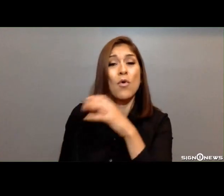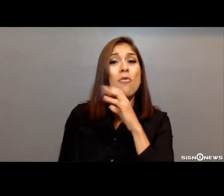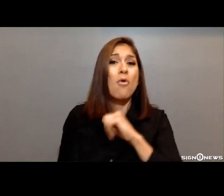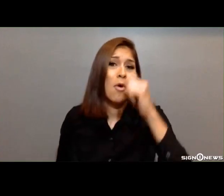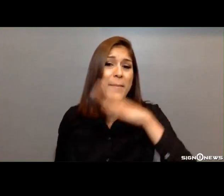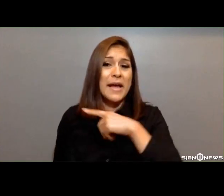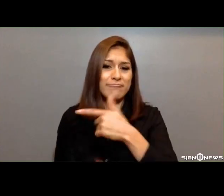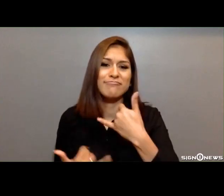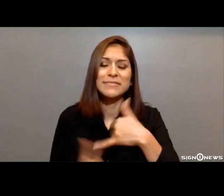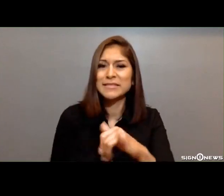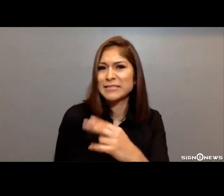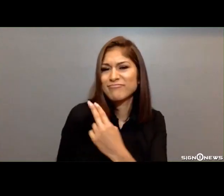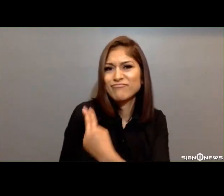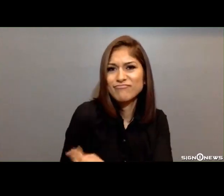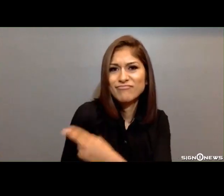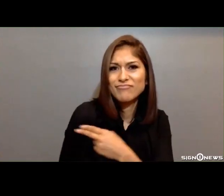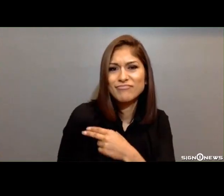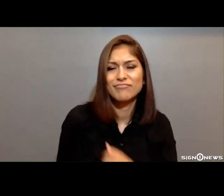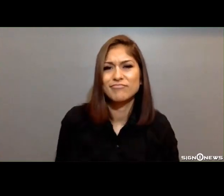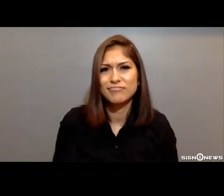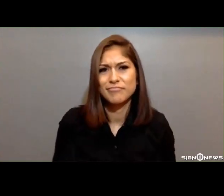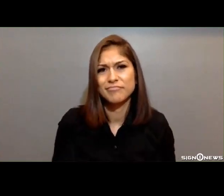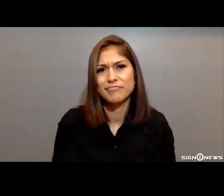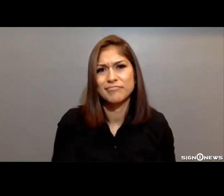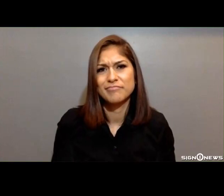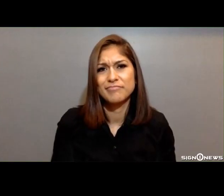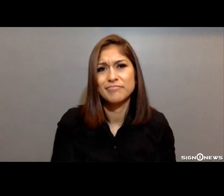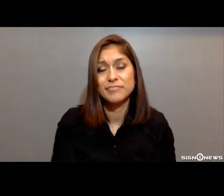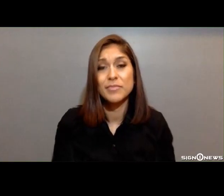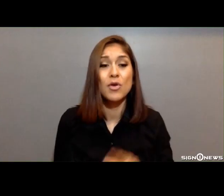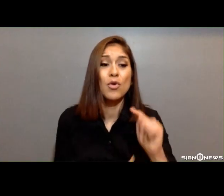He's still in the hospital.